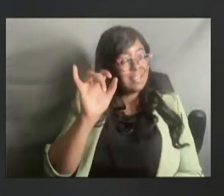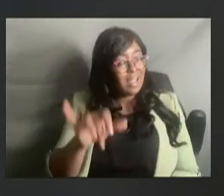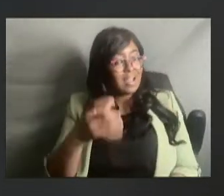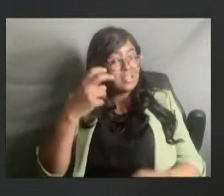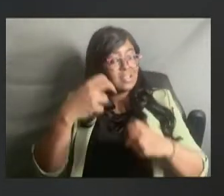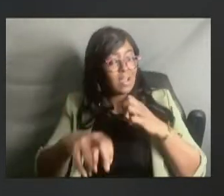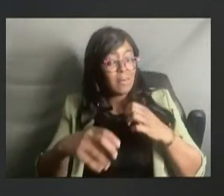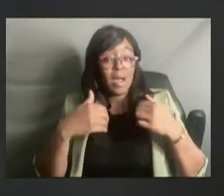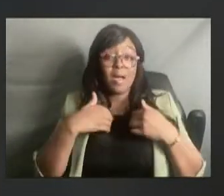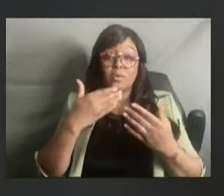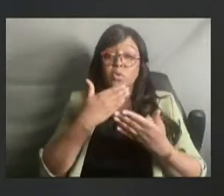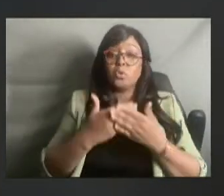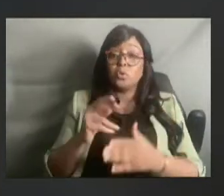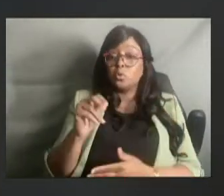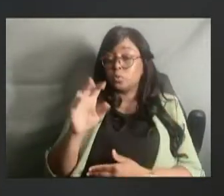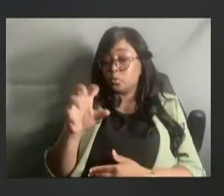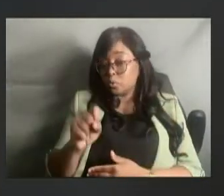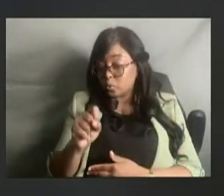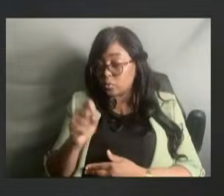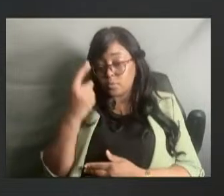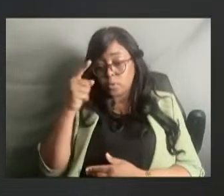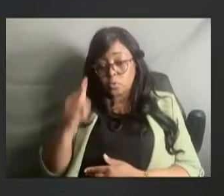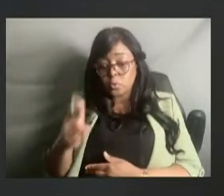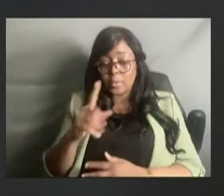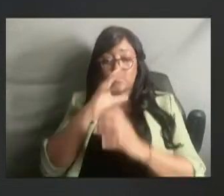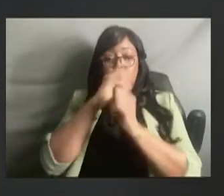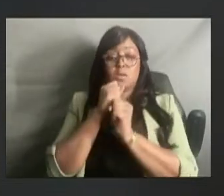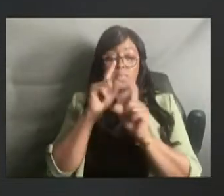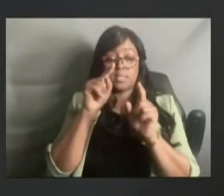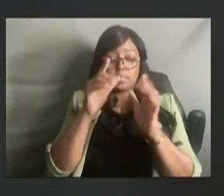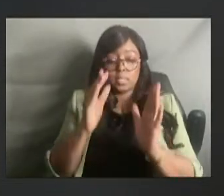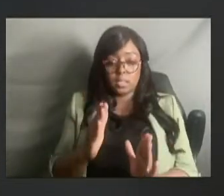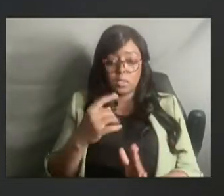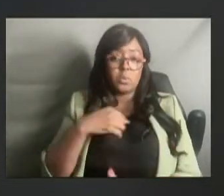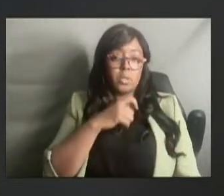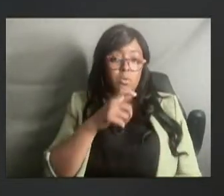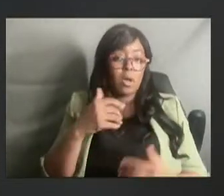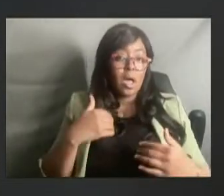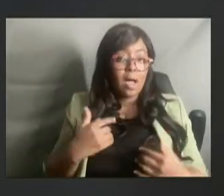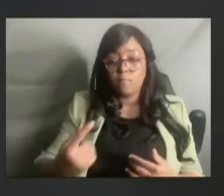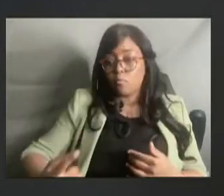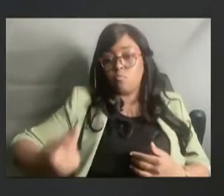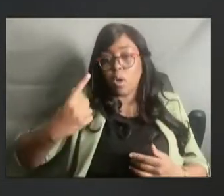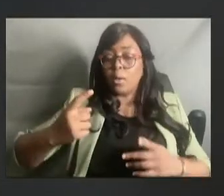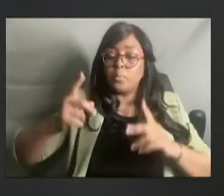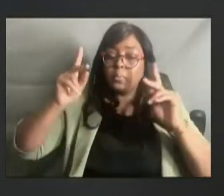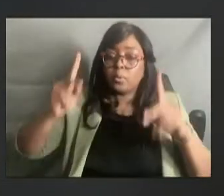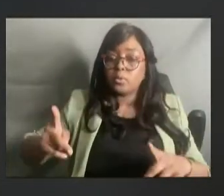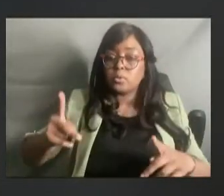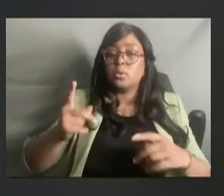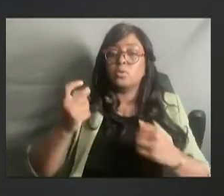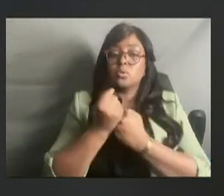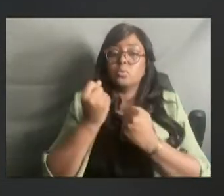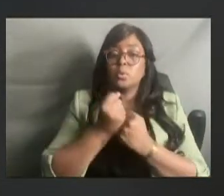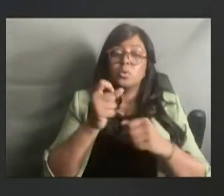school counselors? That's a tough one. And I, I I've got really good news for you,